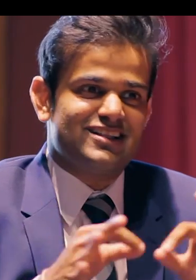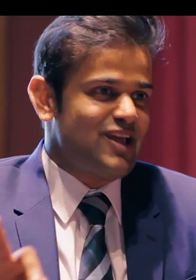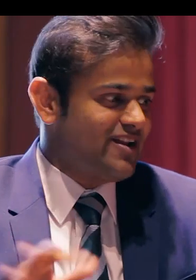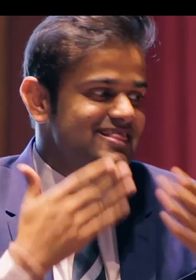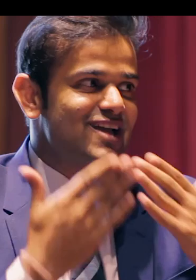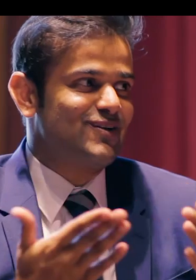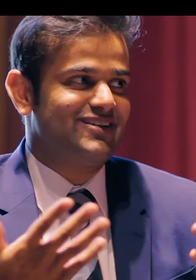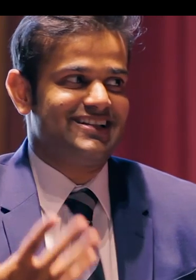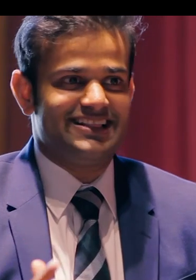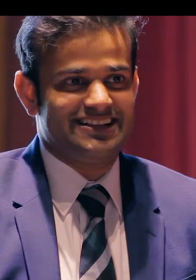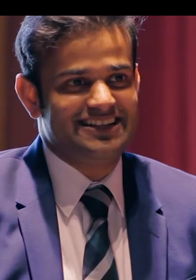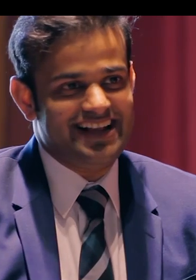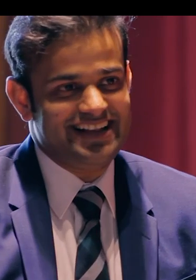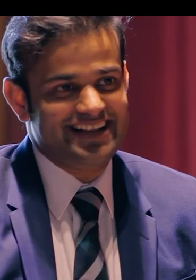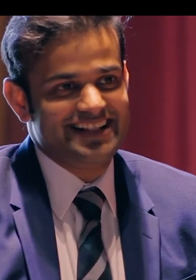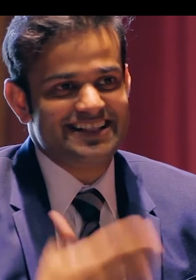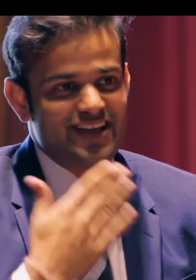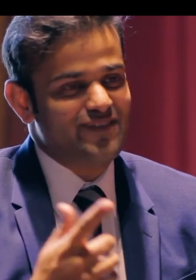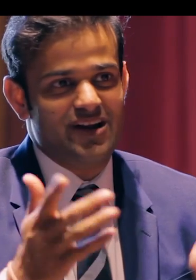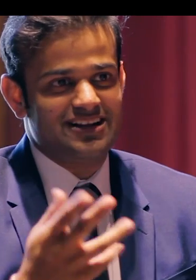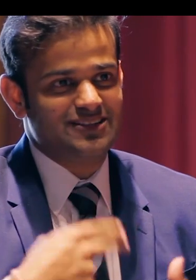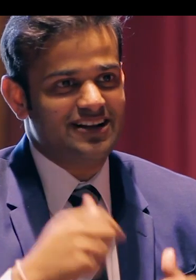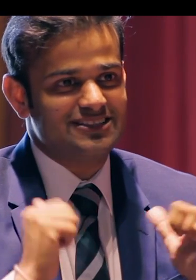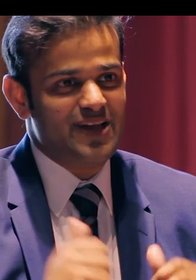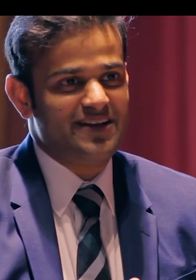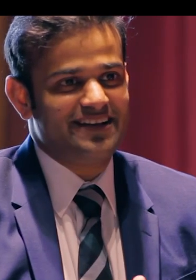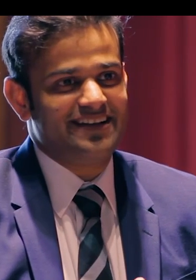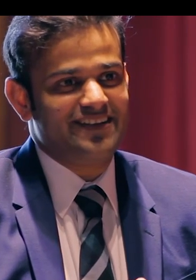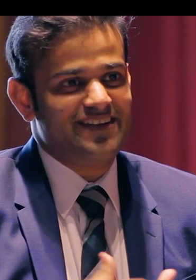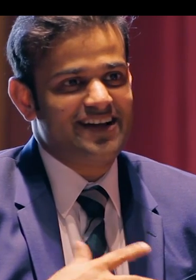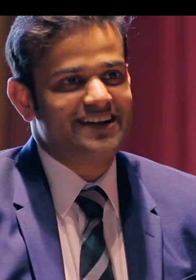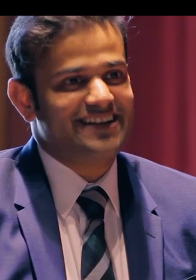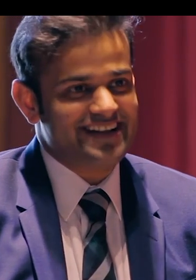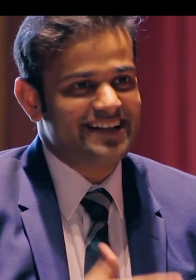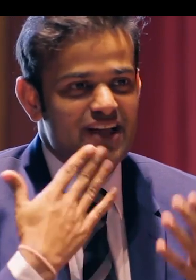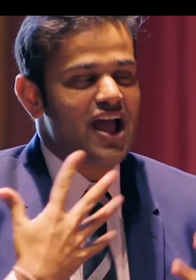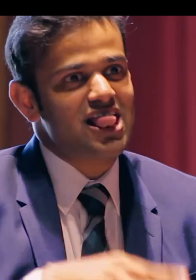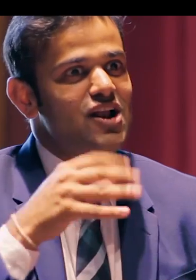Great, great quote, thank you. We're done. [Mark] Thank you so much. - Thank you for joining us.